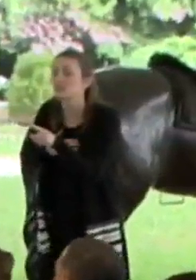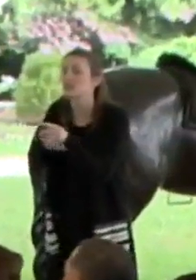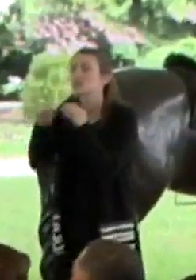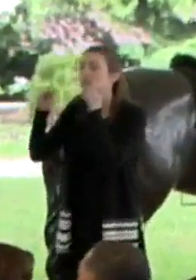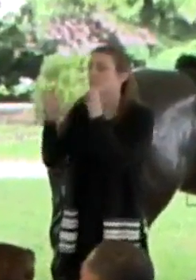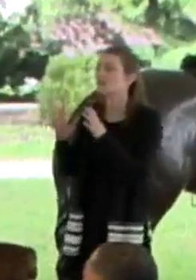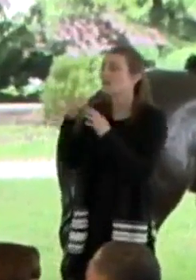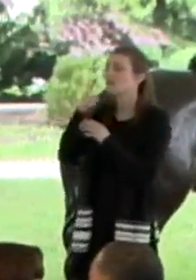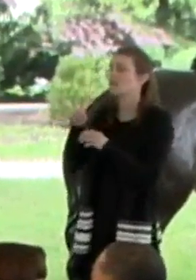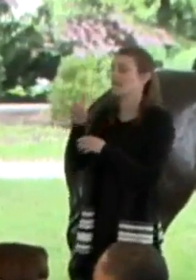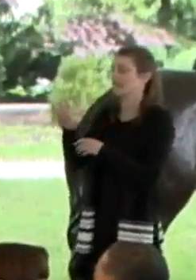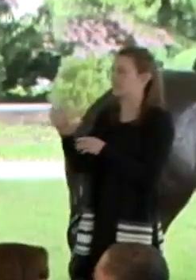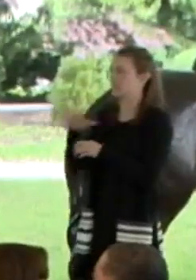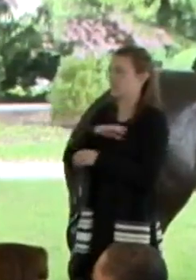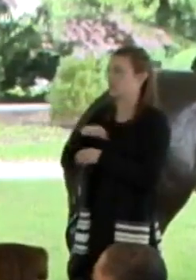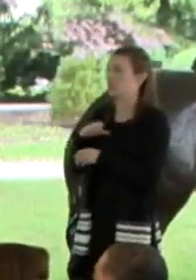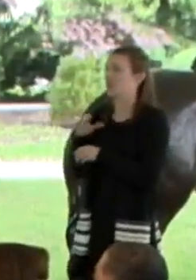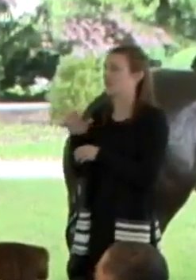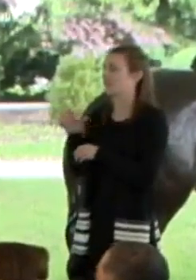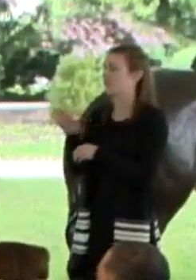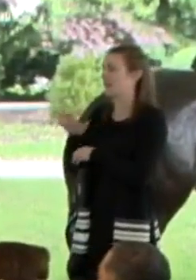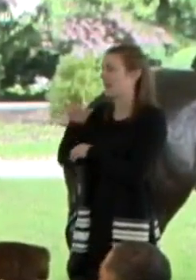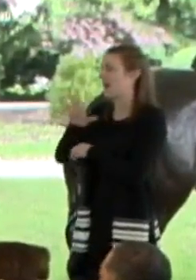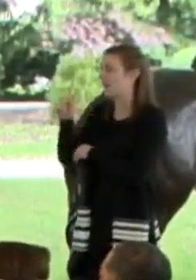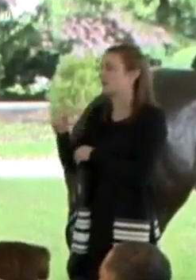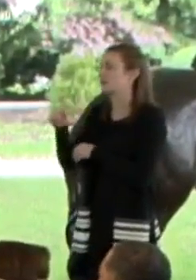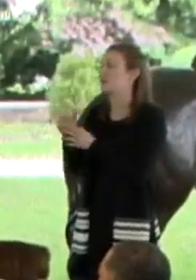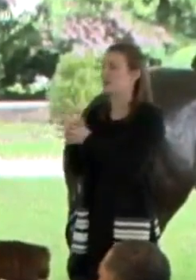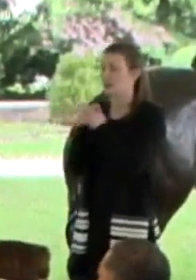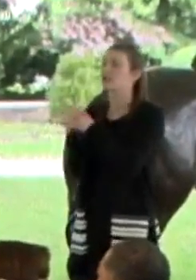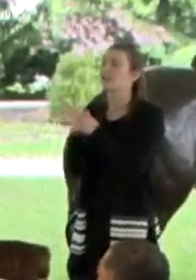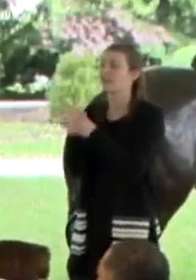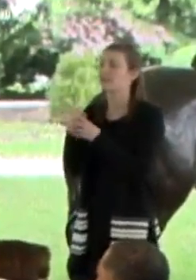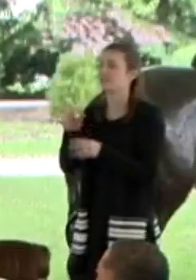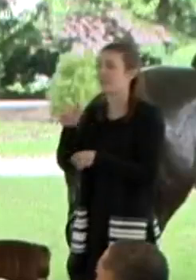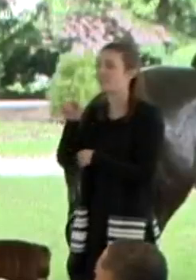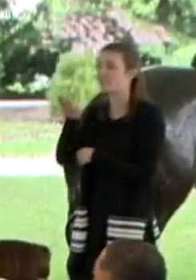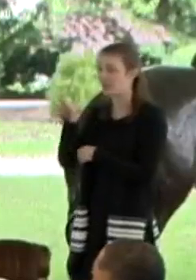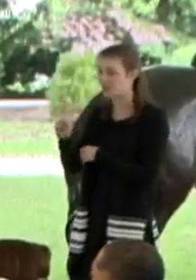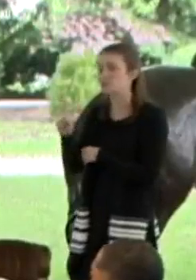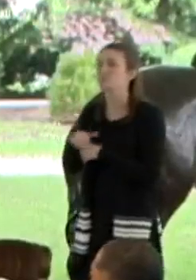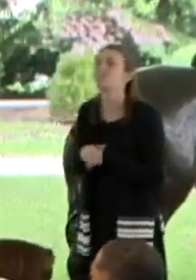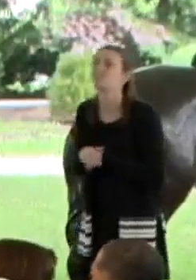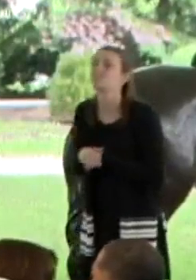PROFESSOR OF HISTORY AND I'M ALSO THE CHAIR -- YOU'VE GOT TO USE